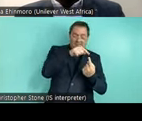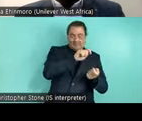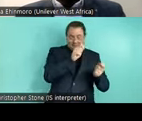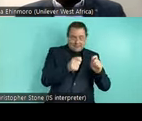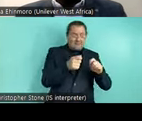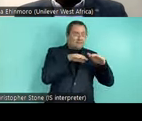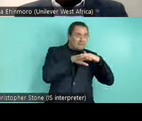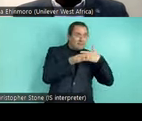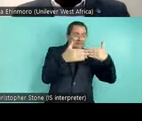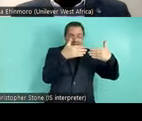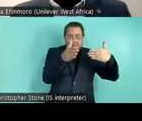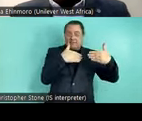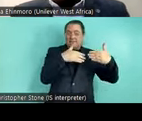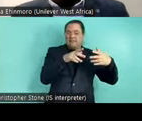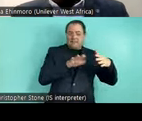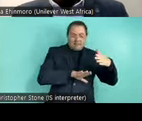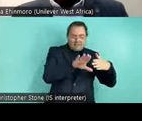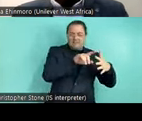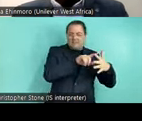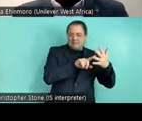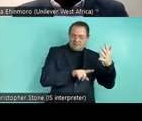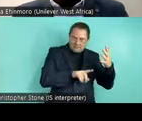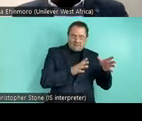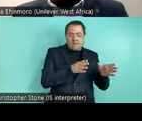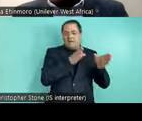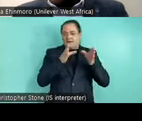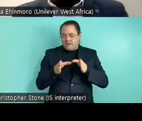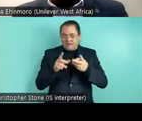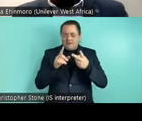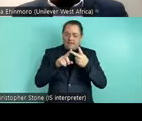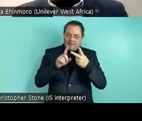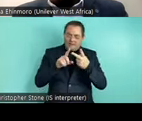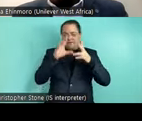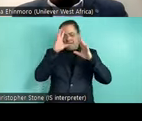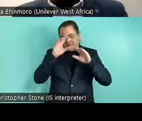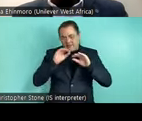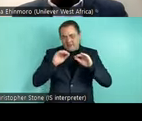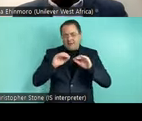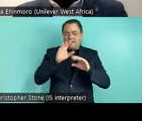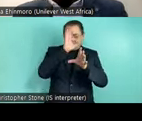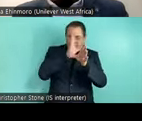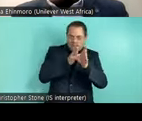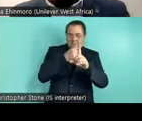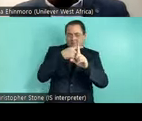to identify all the things that we need to do in terms of accommodation, so sensitive